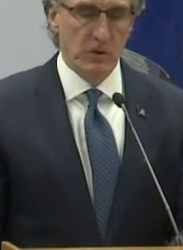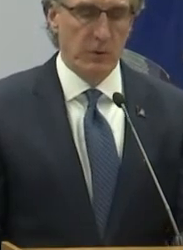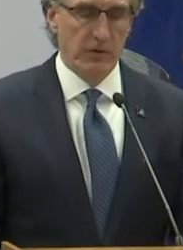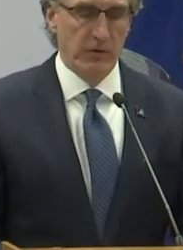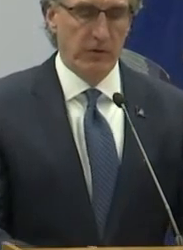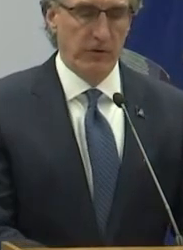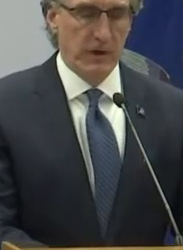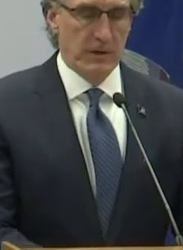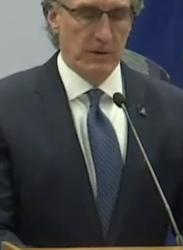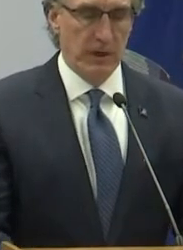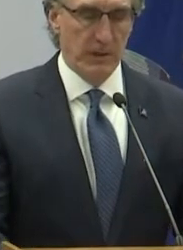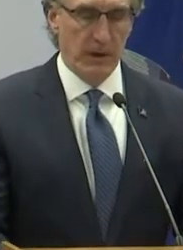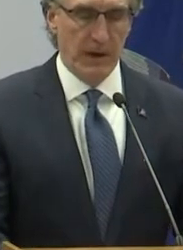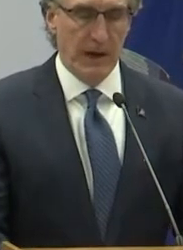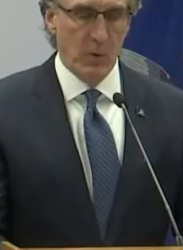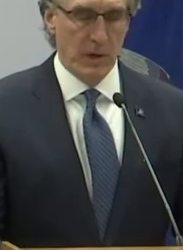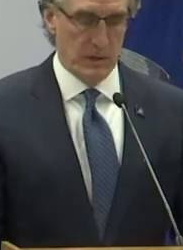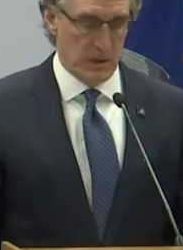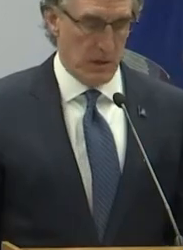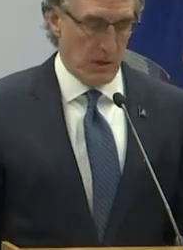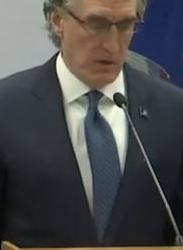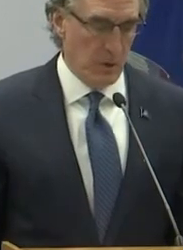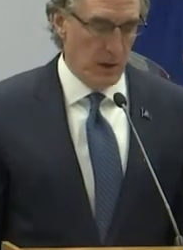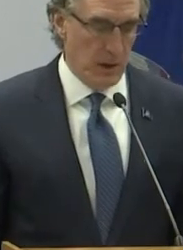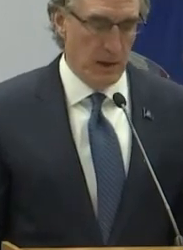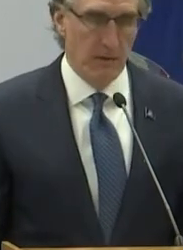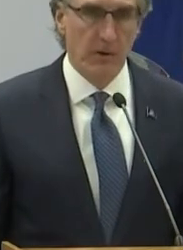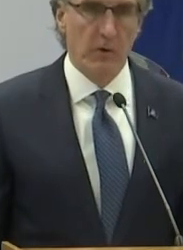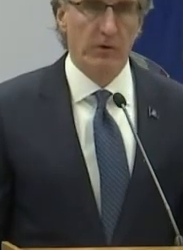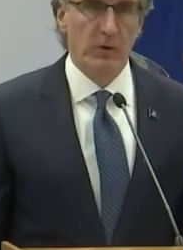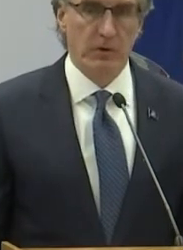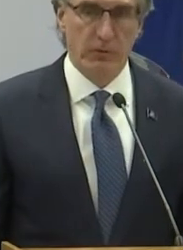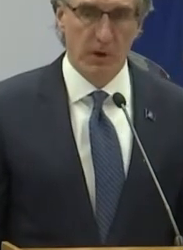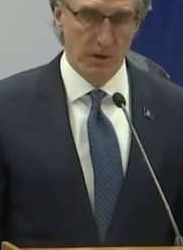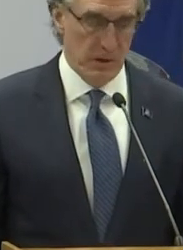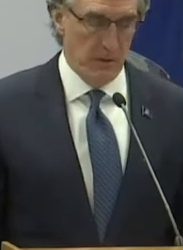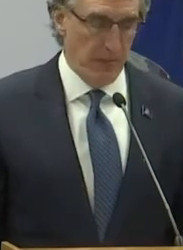ARE WORKING HARD ON GUIDELINES, WORKING WITH BUSINESS ASSOCIATIONS AND INDIVIDUAL